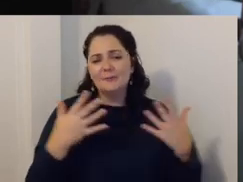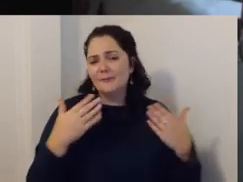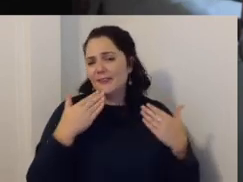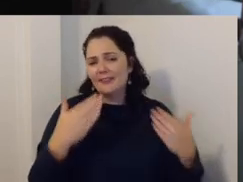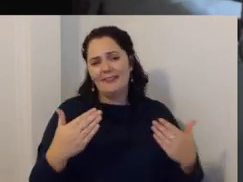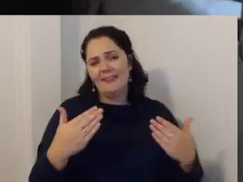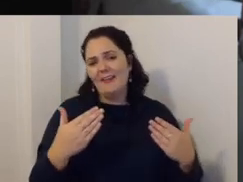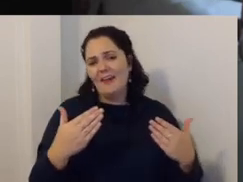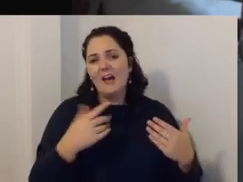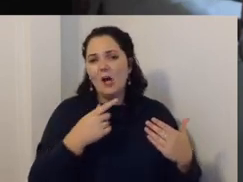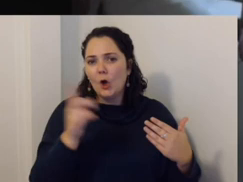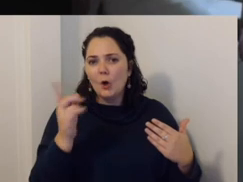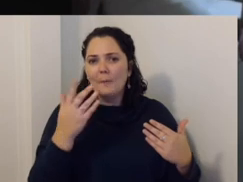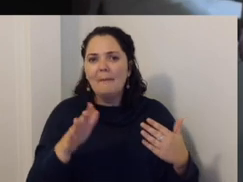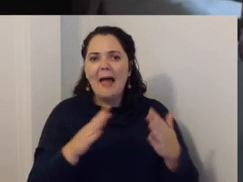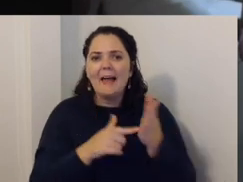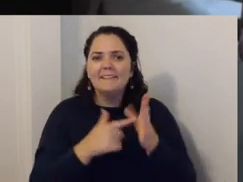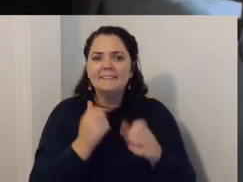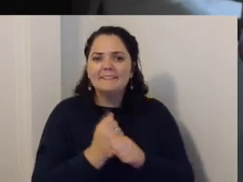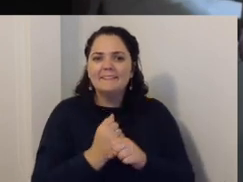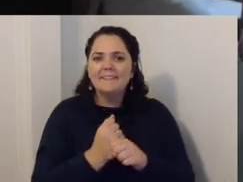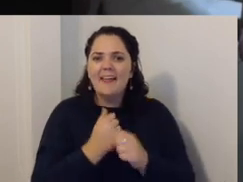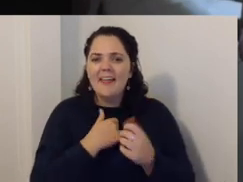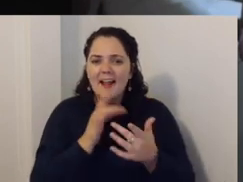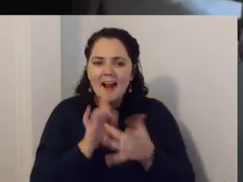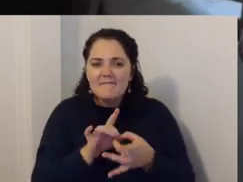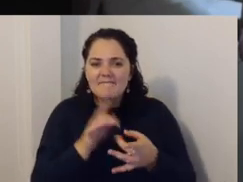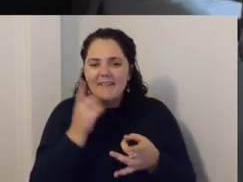who's been tagging me in your drawings and sharing them with me on social media on instagram